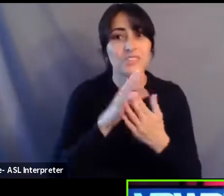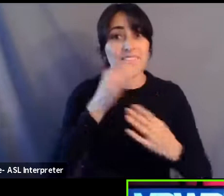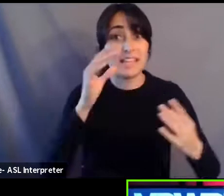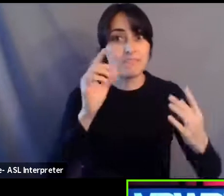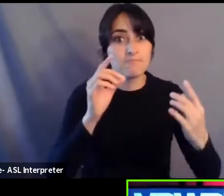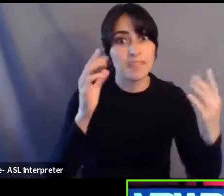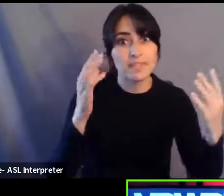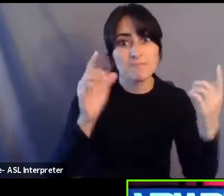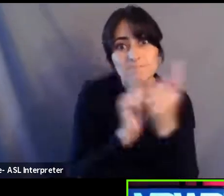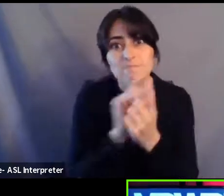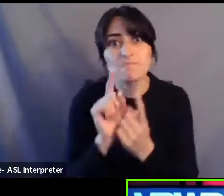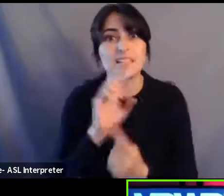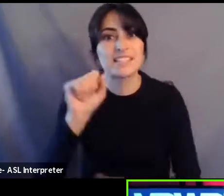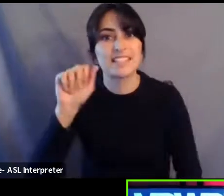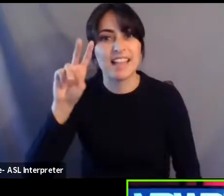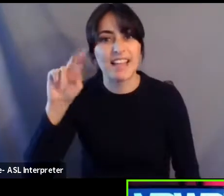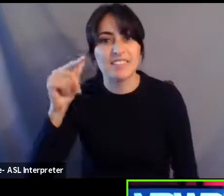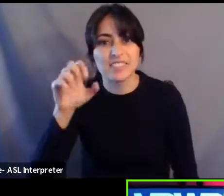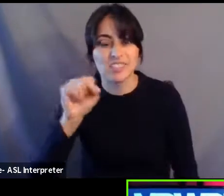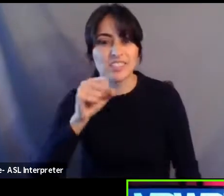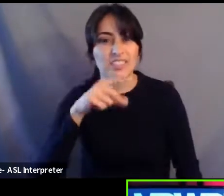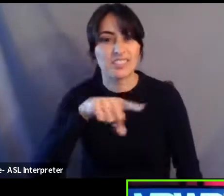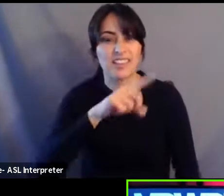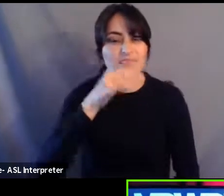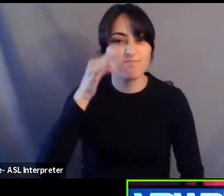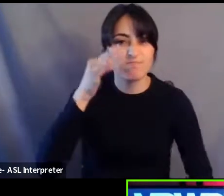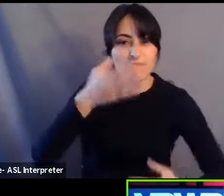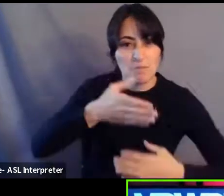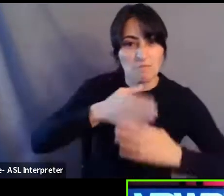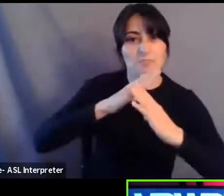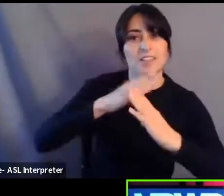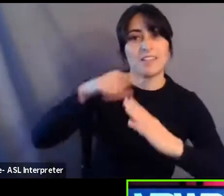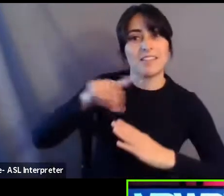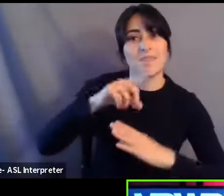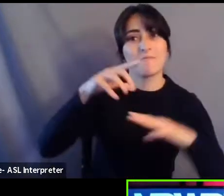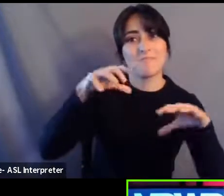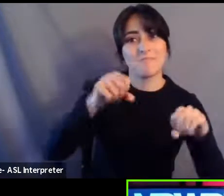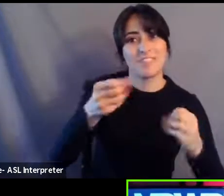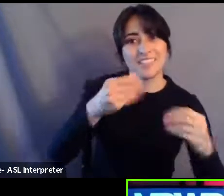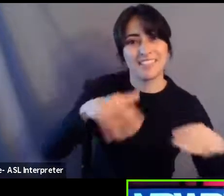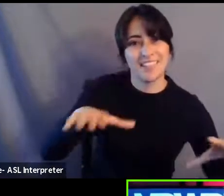prevented savages from doing that in the manner they wanted to. With systemic unracism, we need